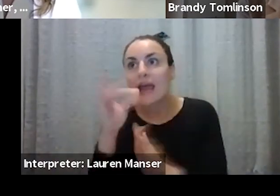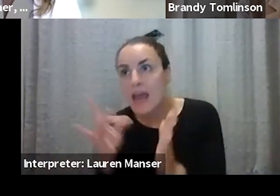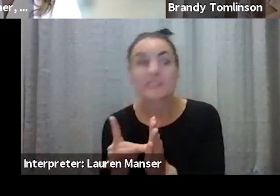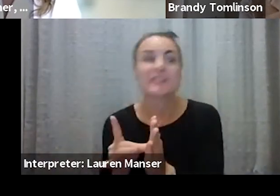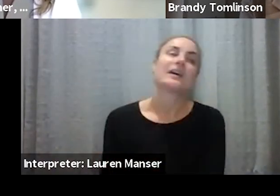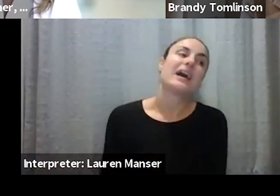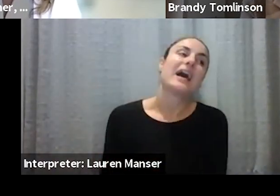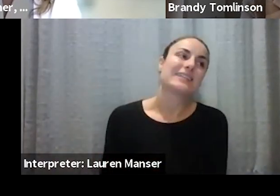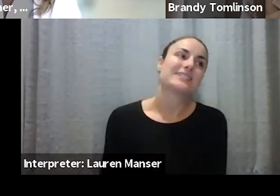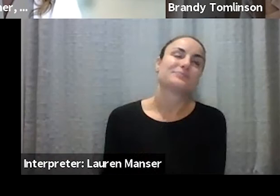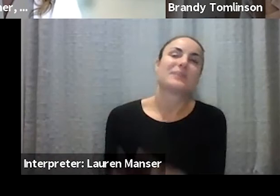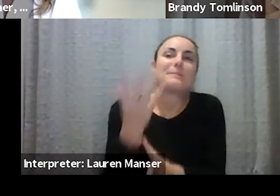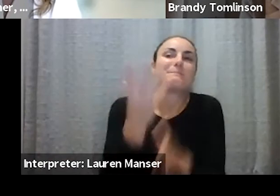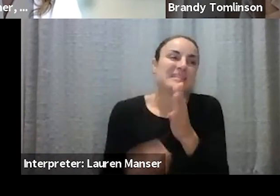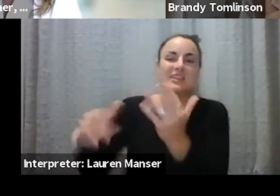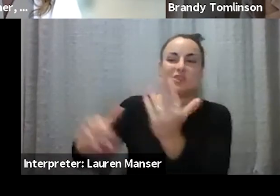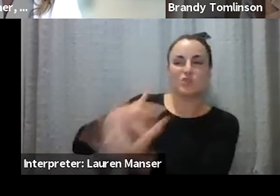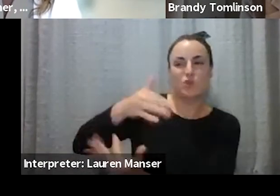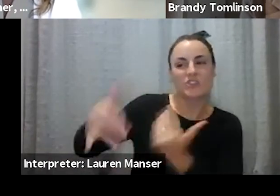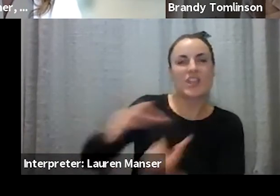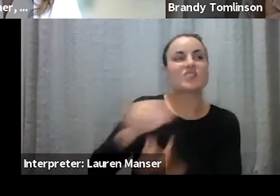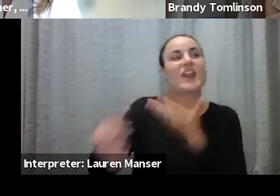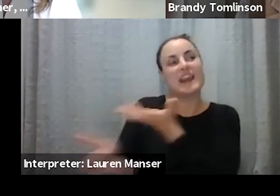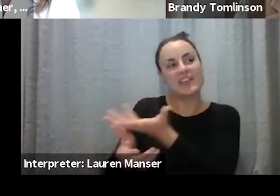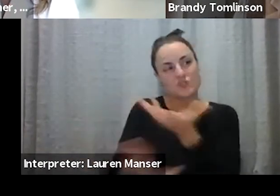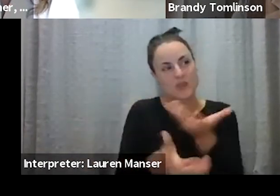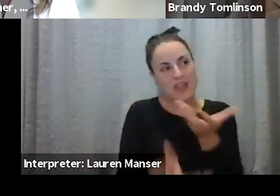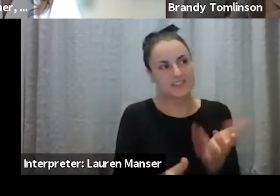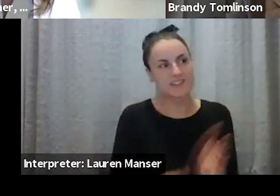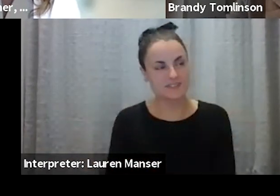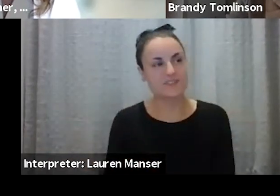that probably all of us would have taken for granted during our school years.